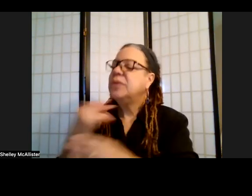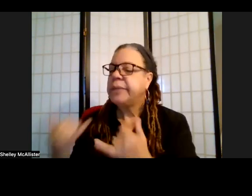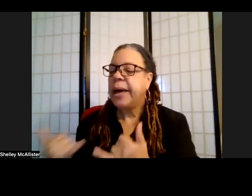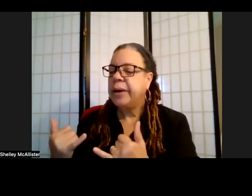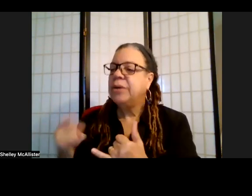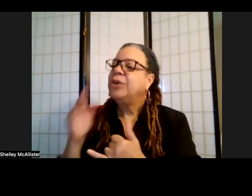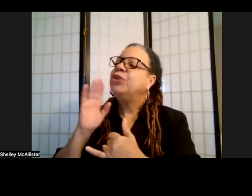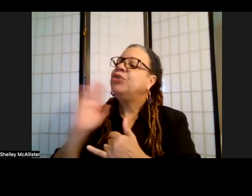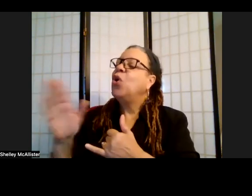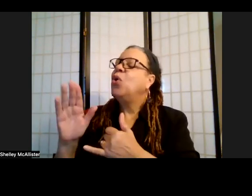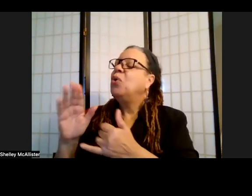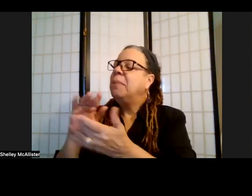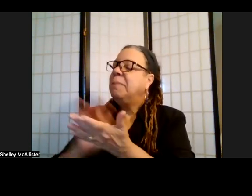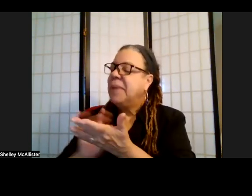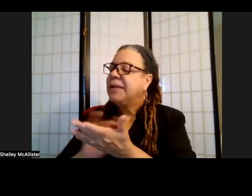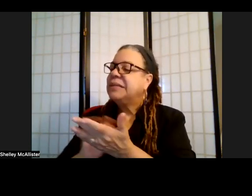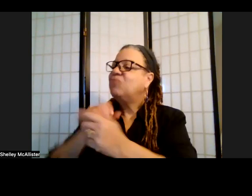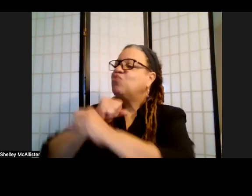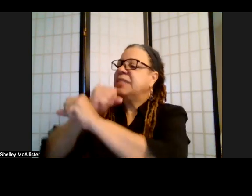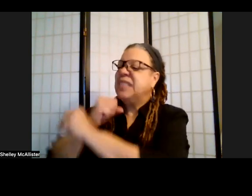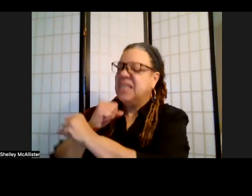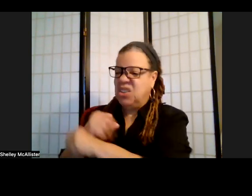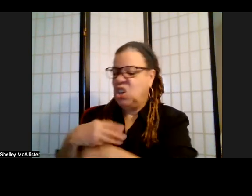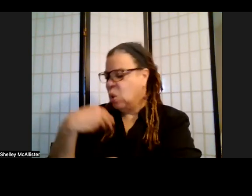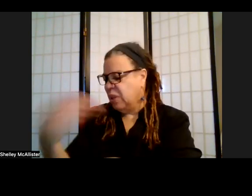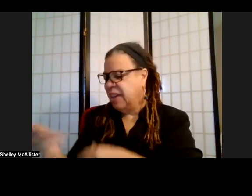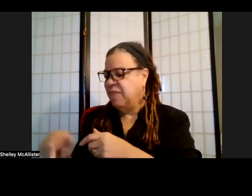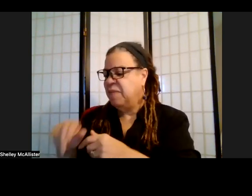she was going to expose the people around her to infection growing even more powerful.